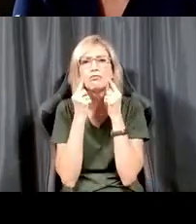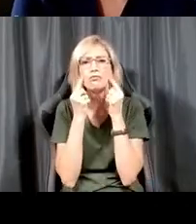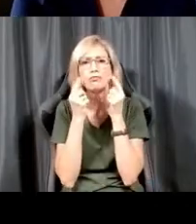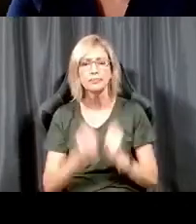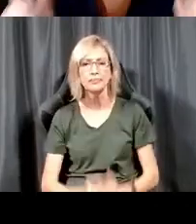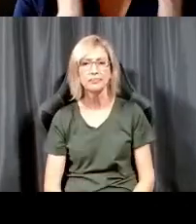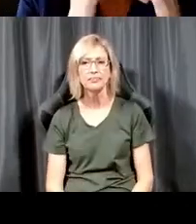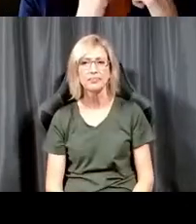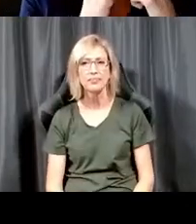Puffing up your cheeks.